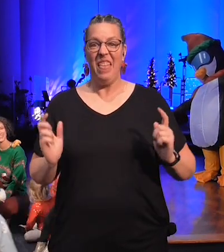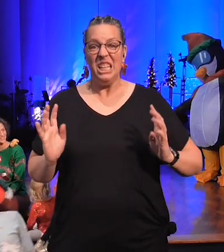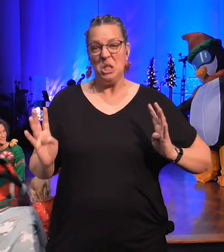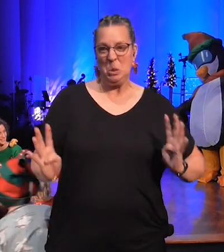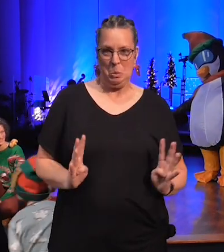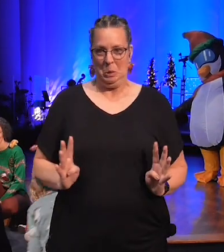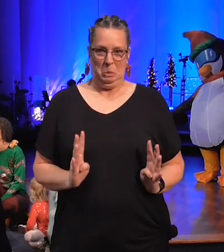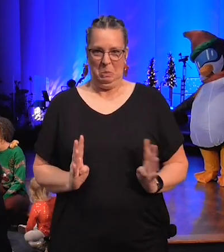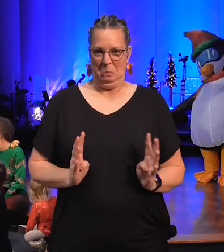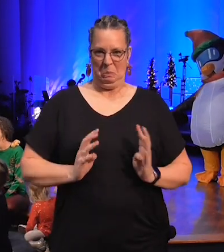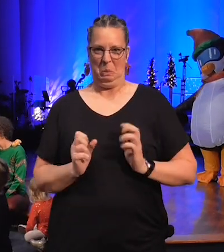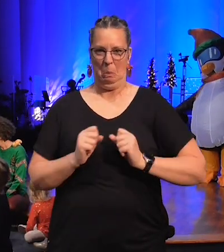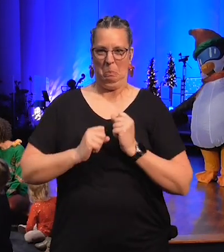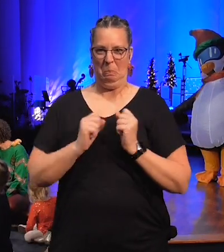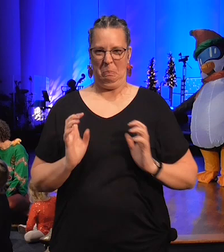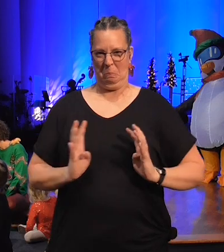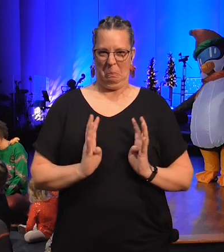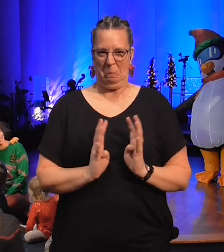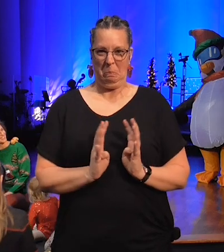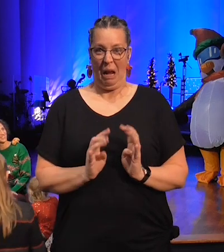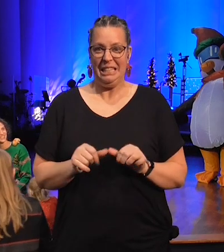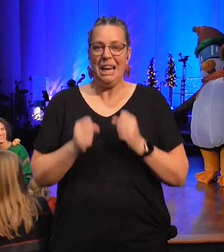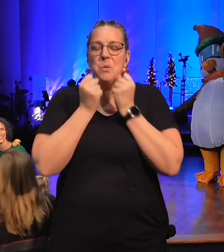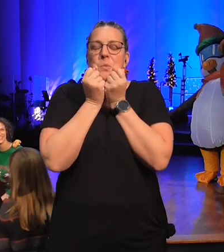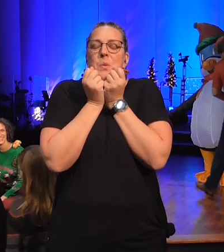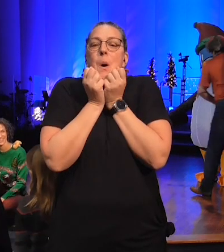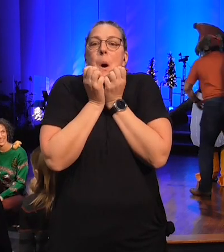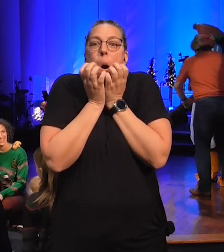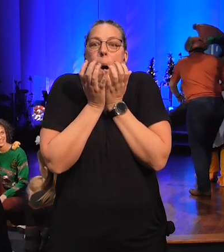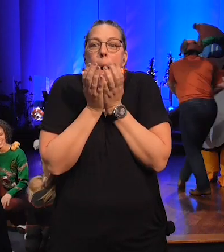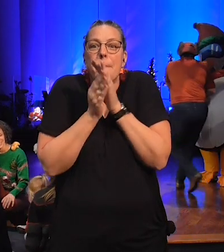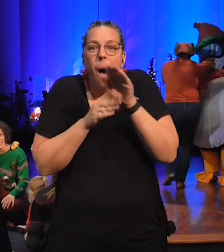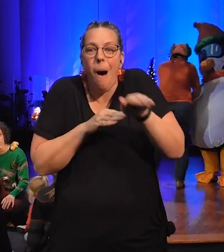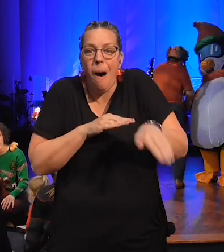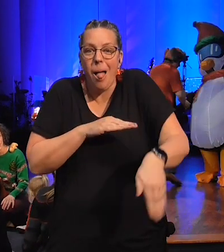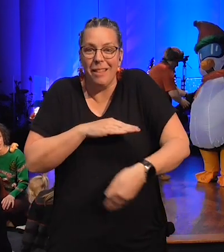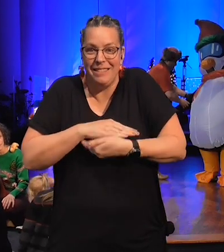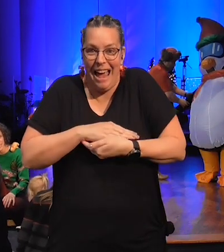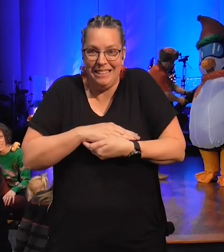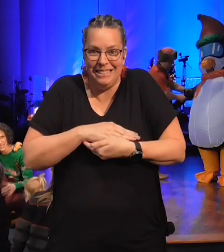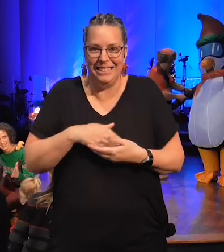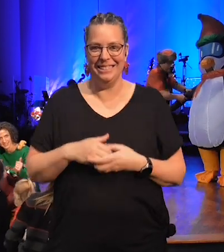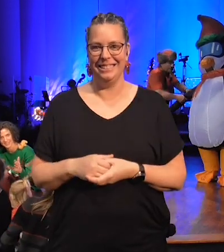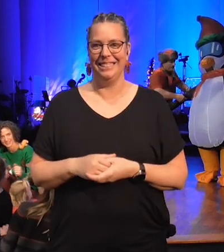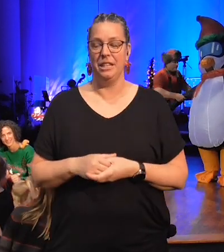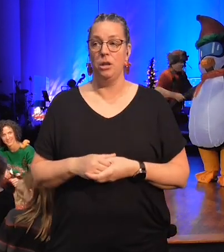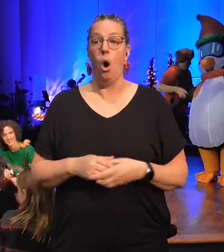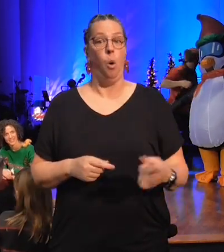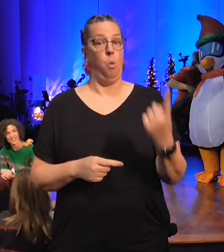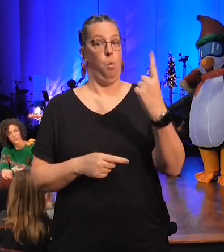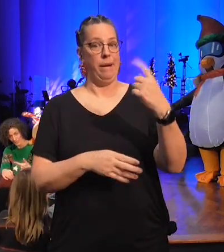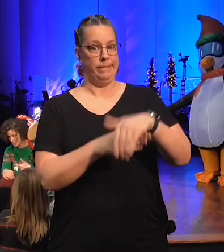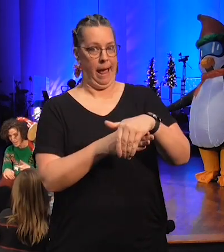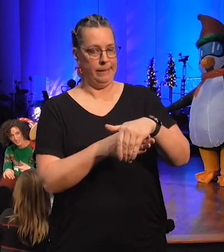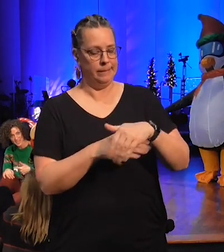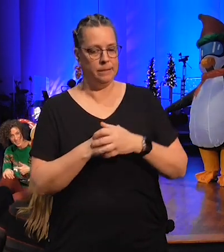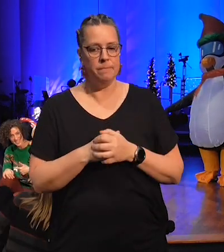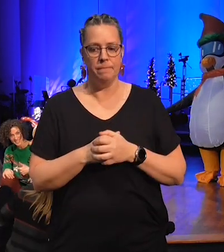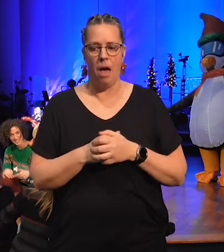penguin huddle the Penguins squeezed and squished together so they stayed warm and cozy all night